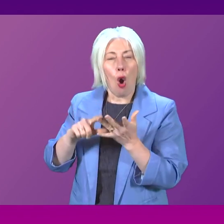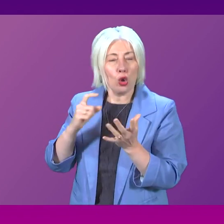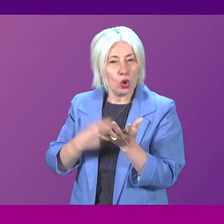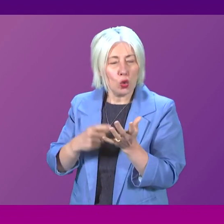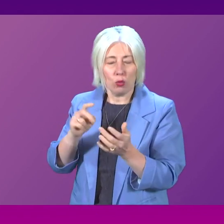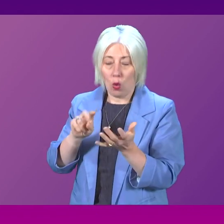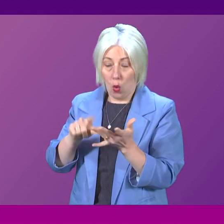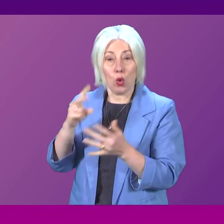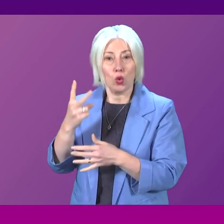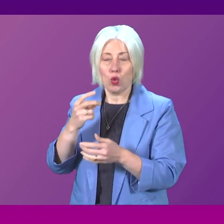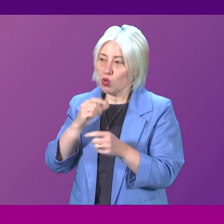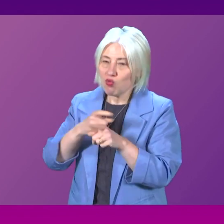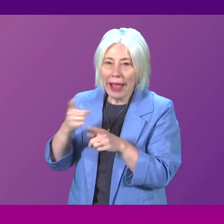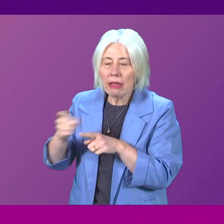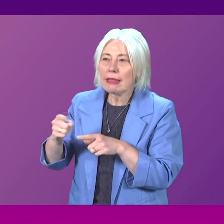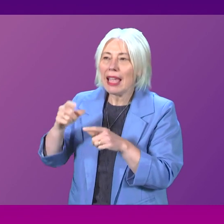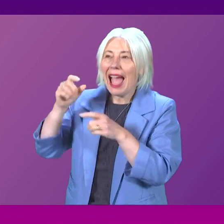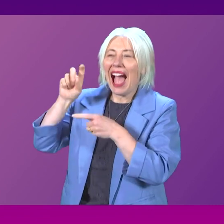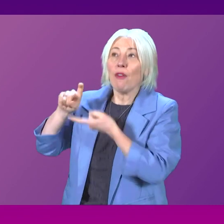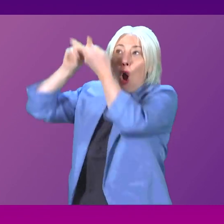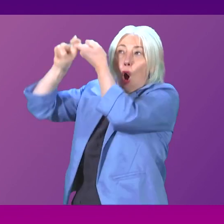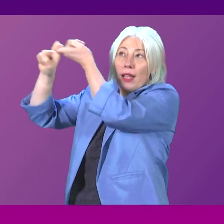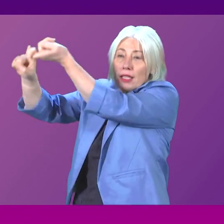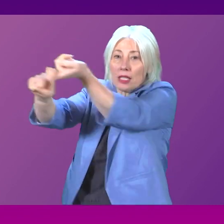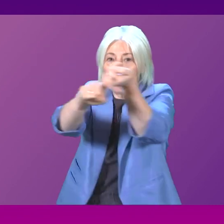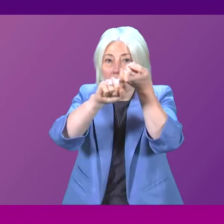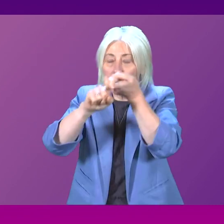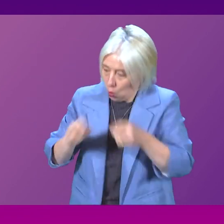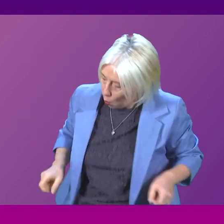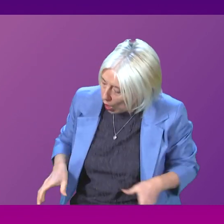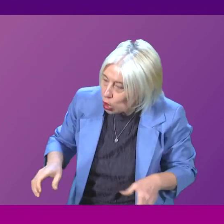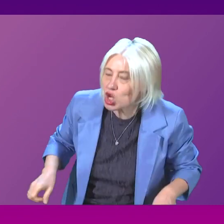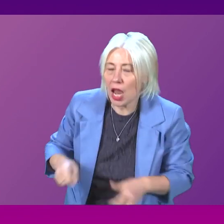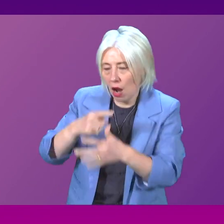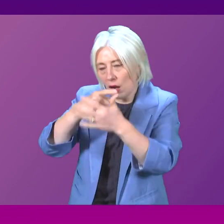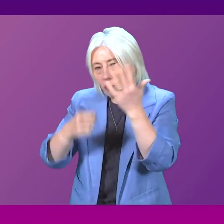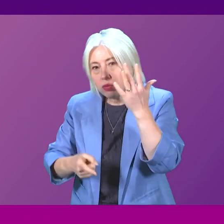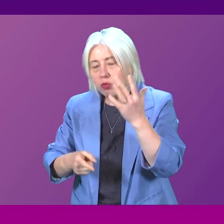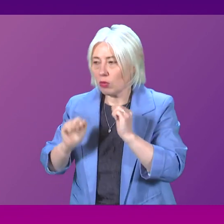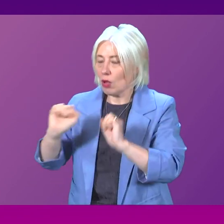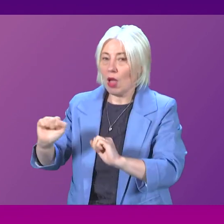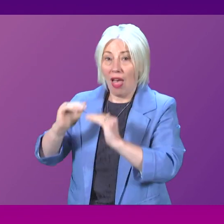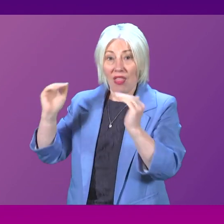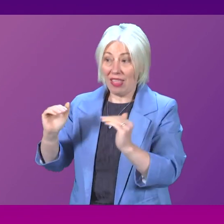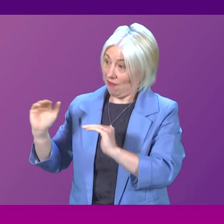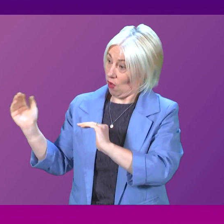machines, a tracking hoist and a wheelchair. Her mum says that the level of care that is provided is on a par with what would be happening